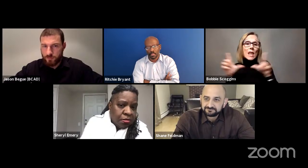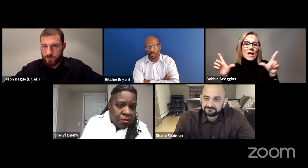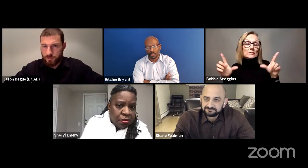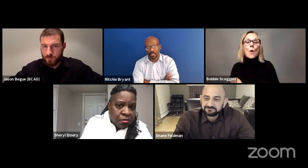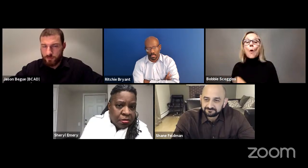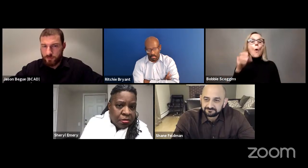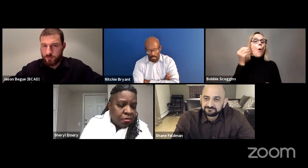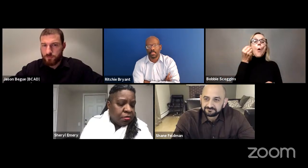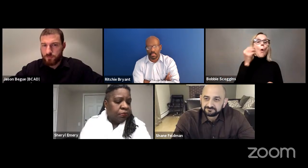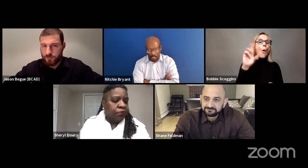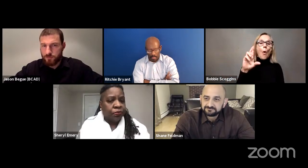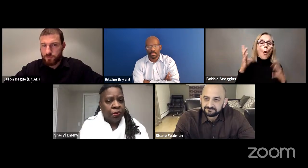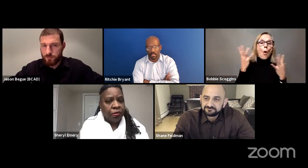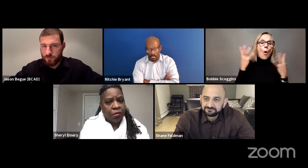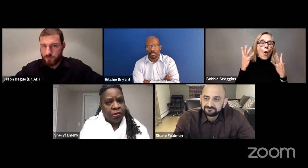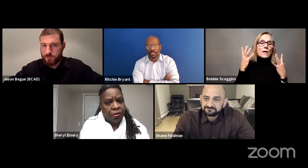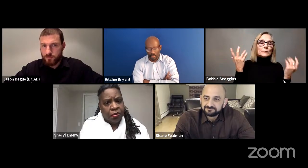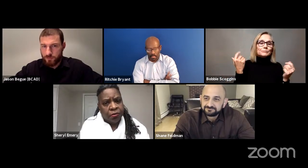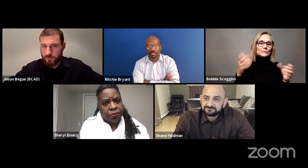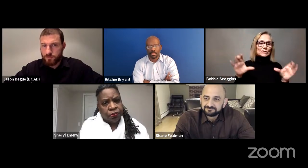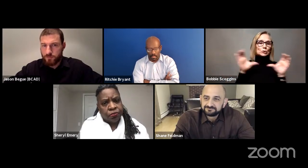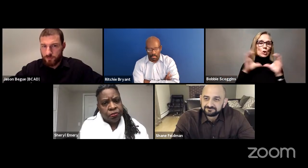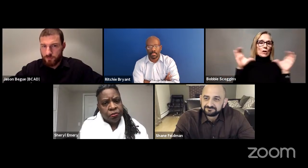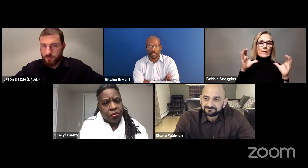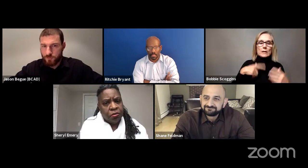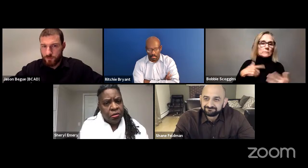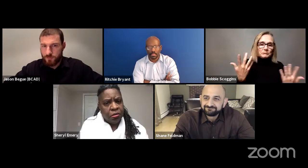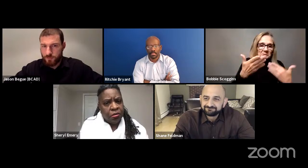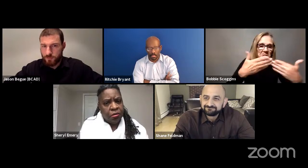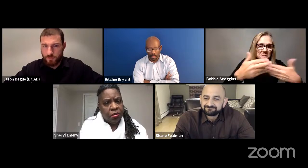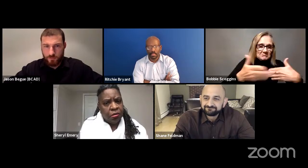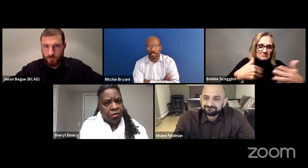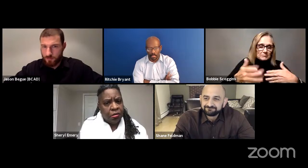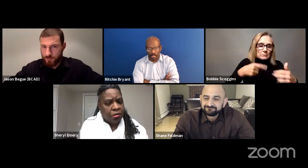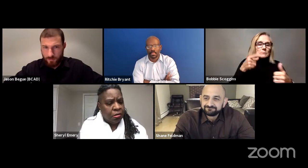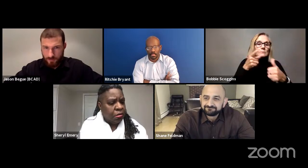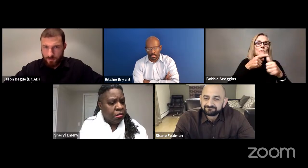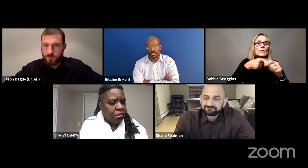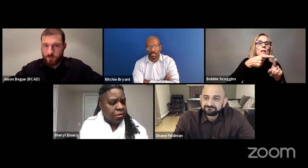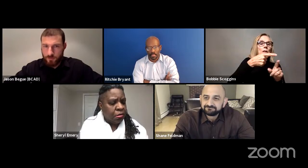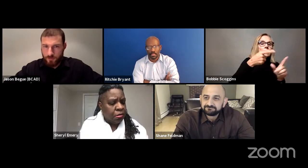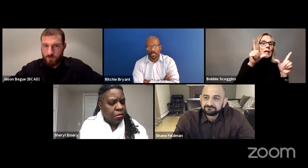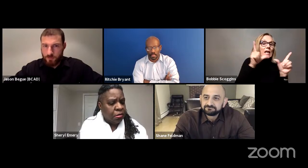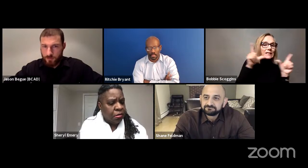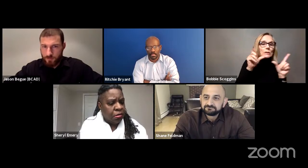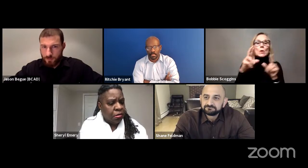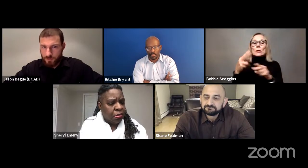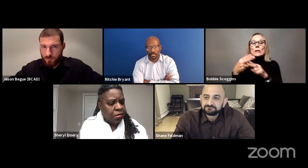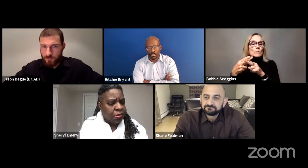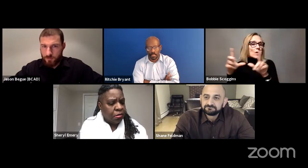component, or be it a temporary licensure or certification, whatever your nomenclature